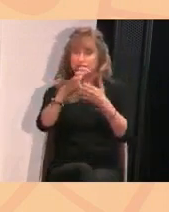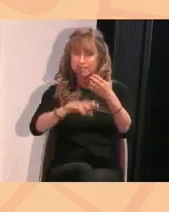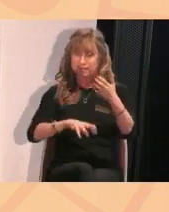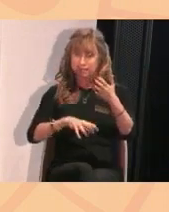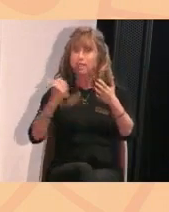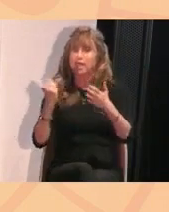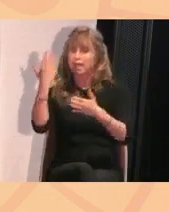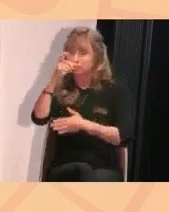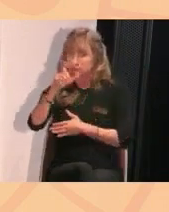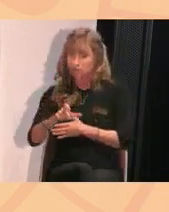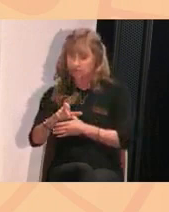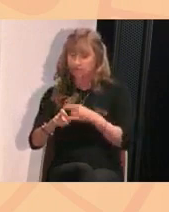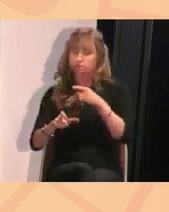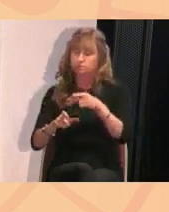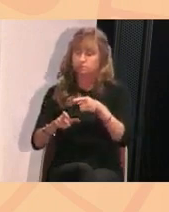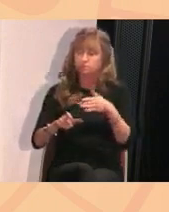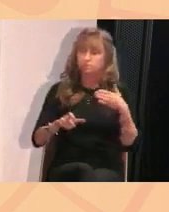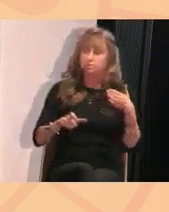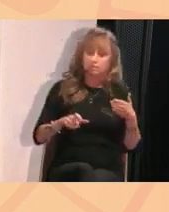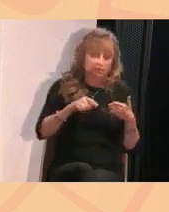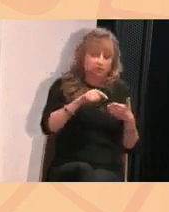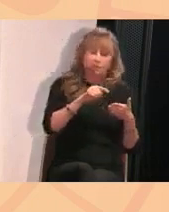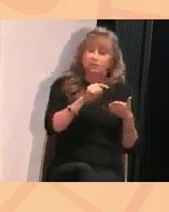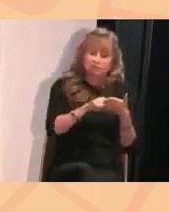How important do you think it is to remember the statement